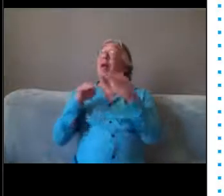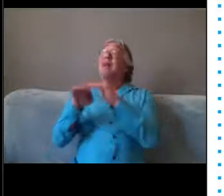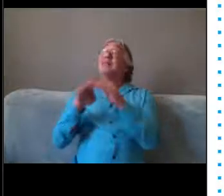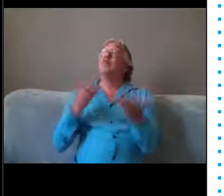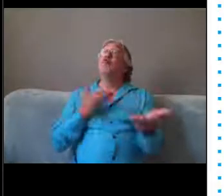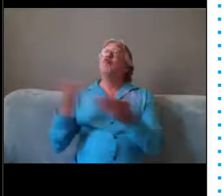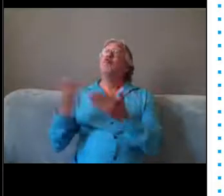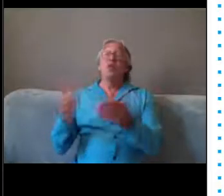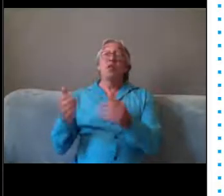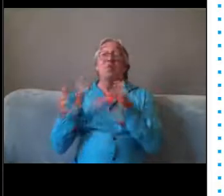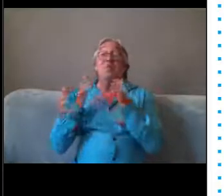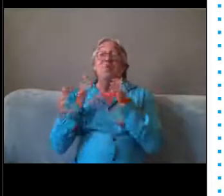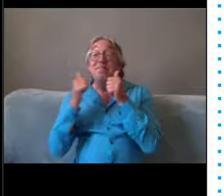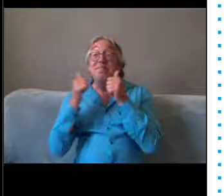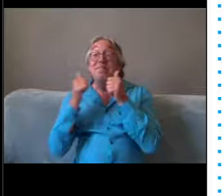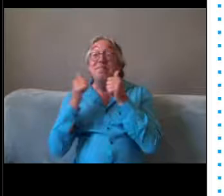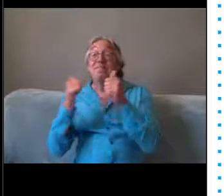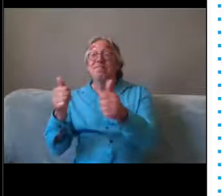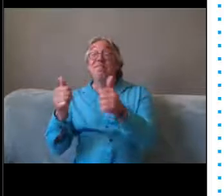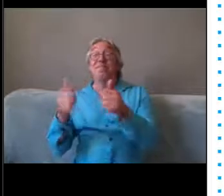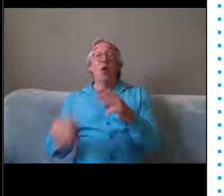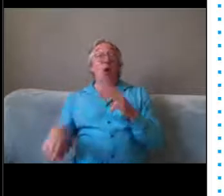Then, one of the precisions I wanted to make is